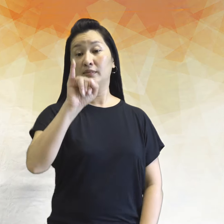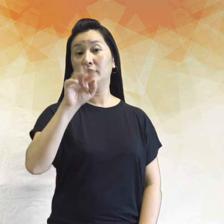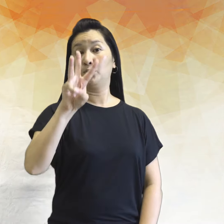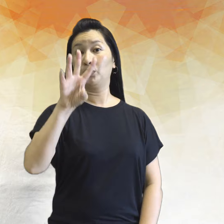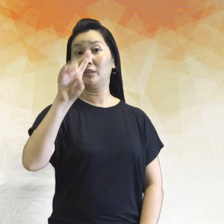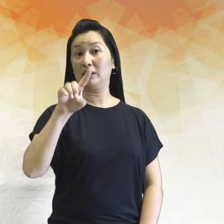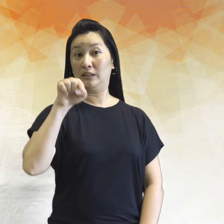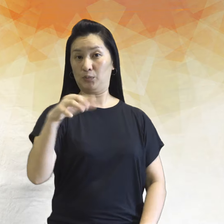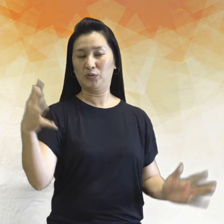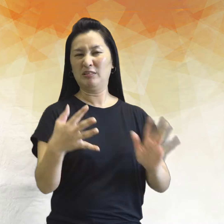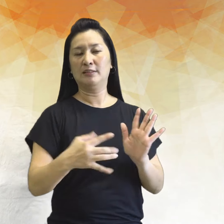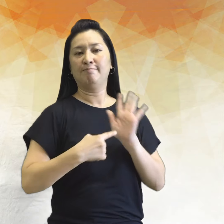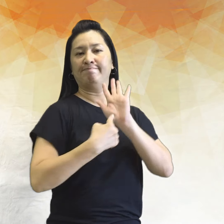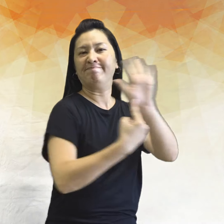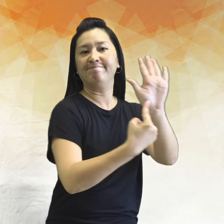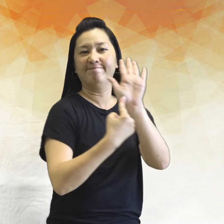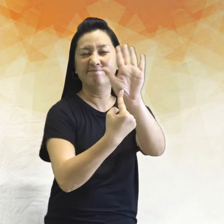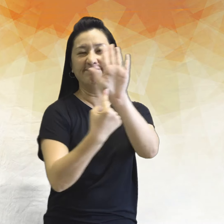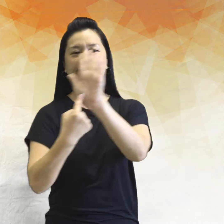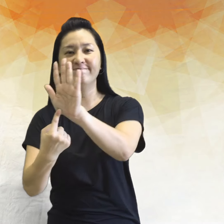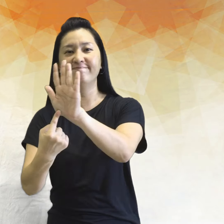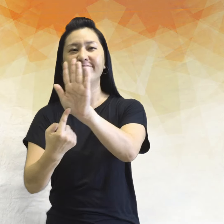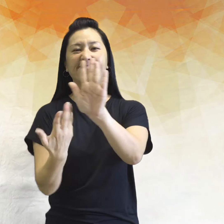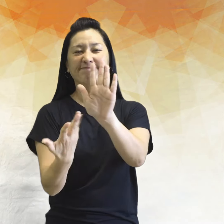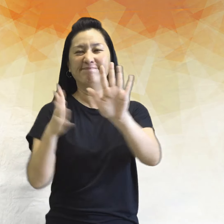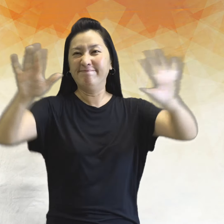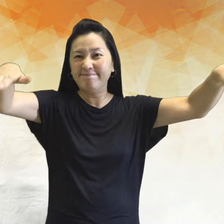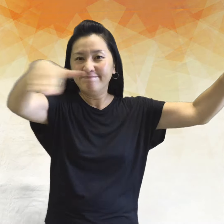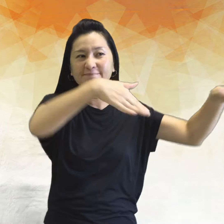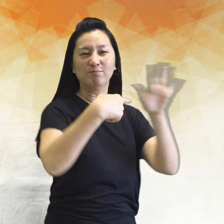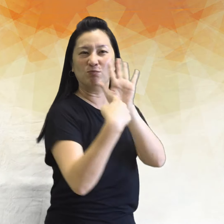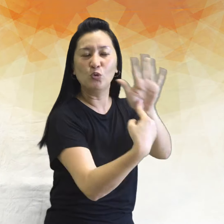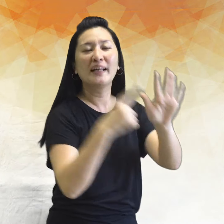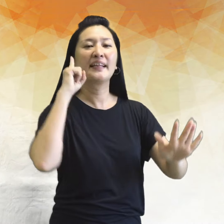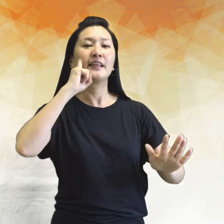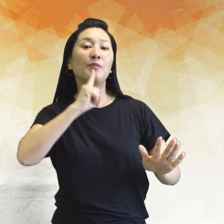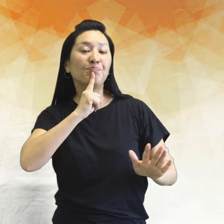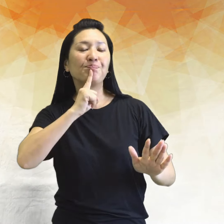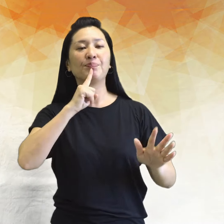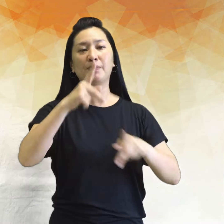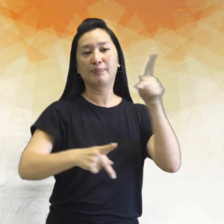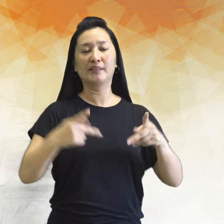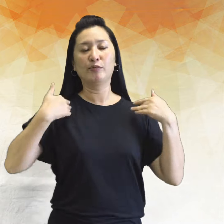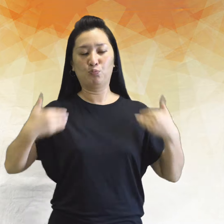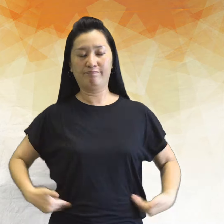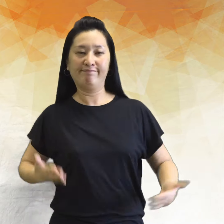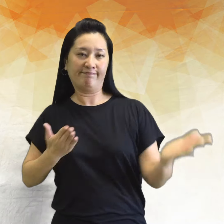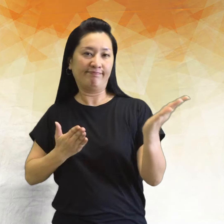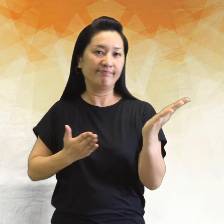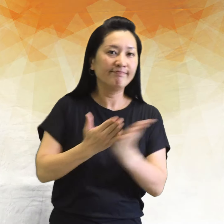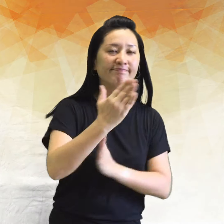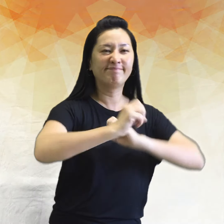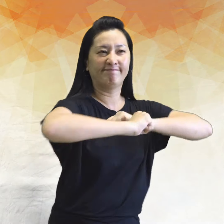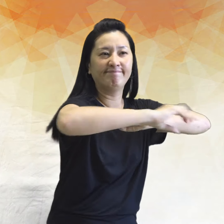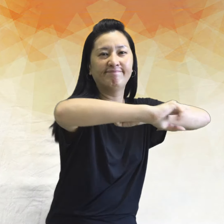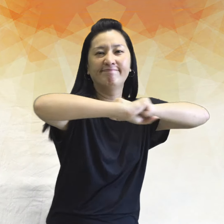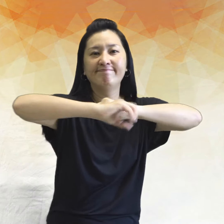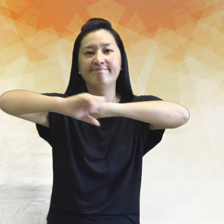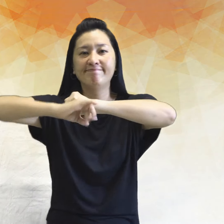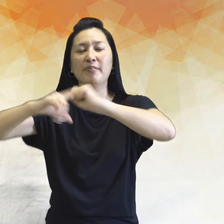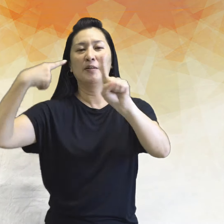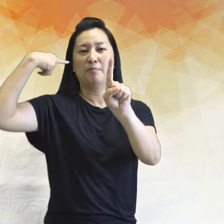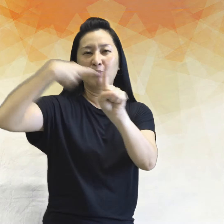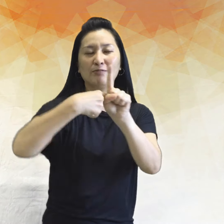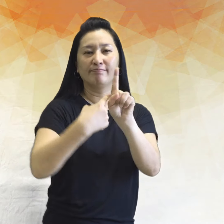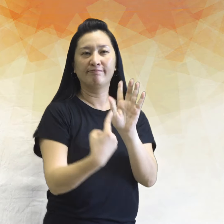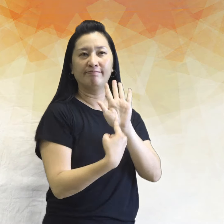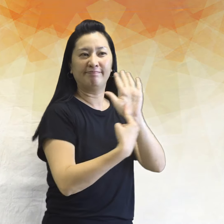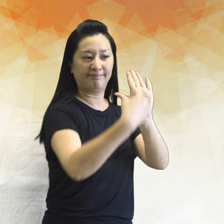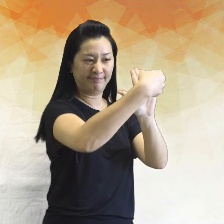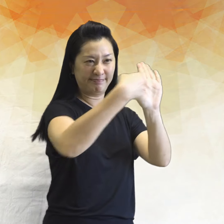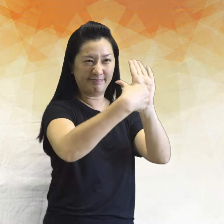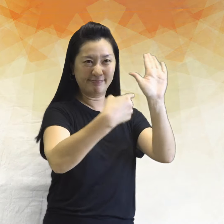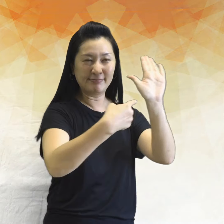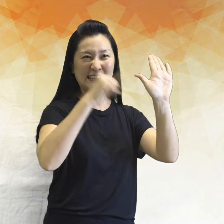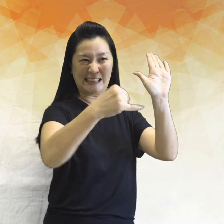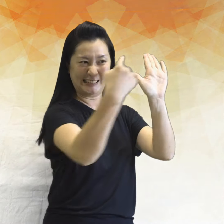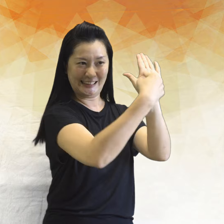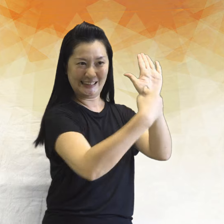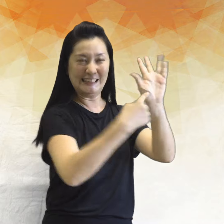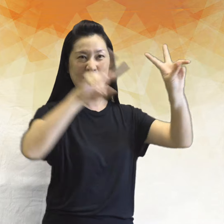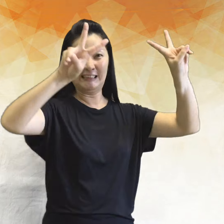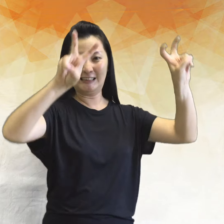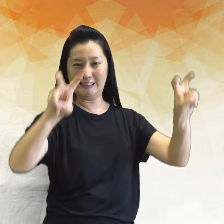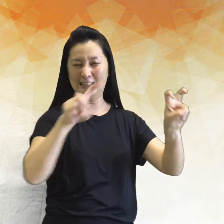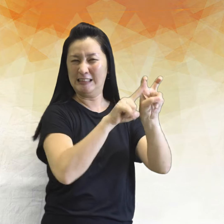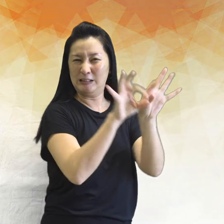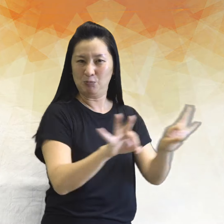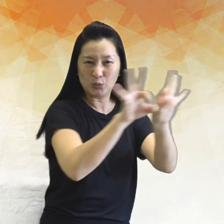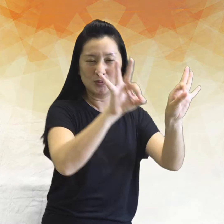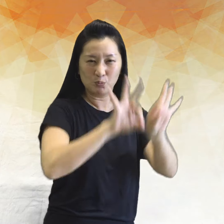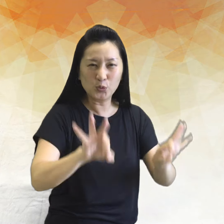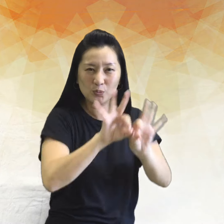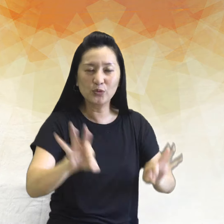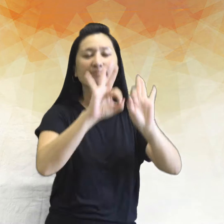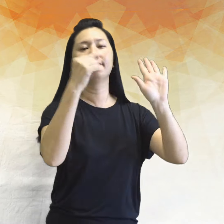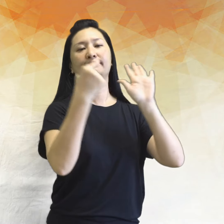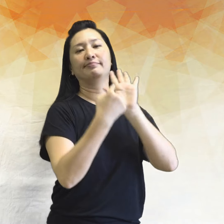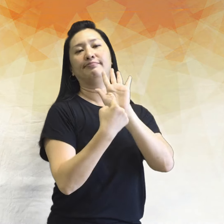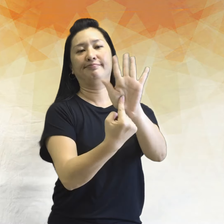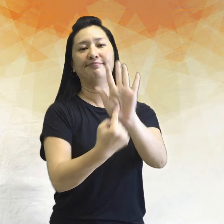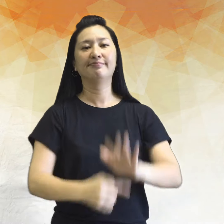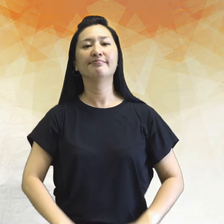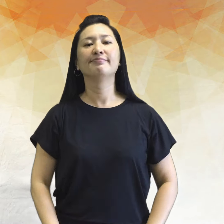IWD strives to promote the human rights of deaf people and highlight topics that merit attention.